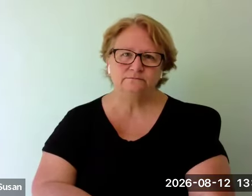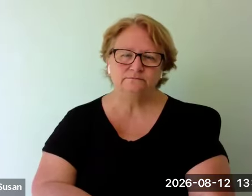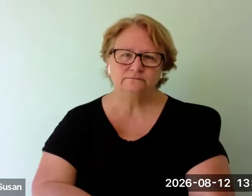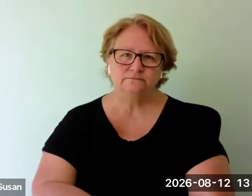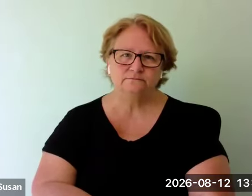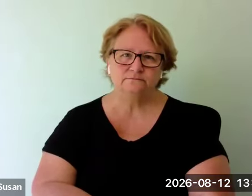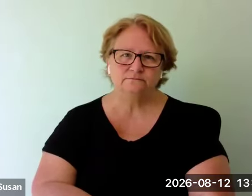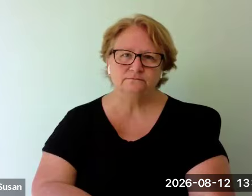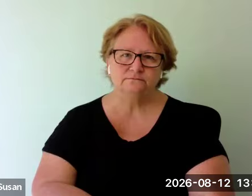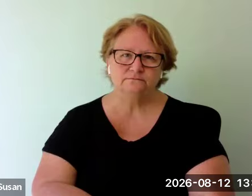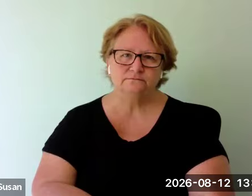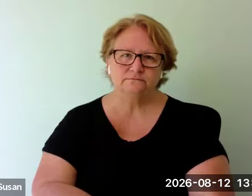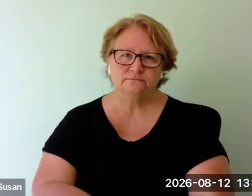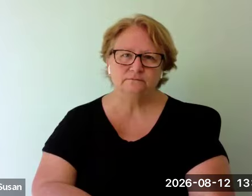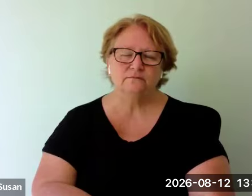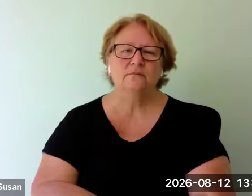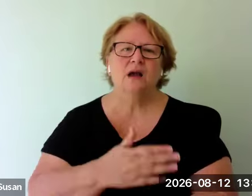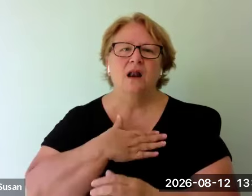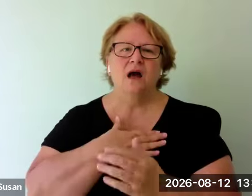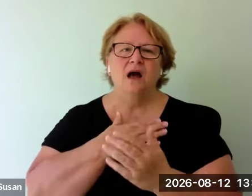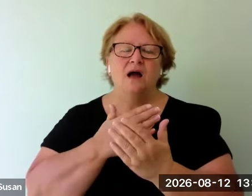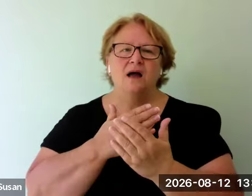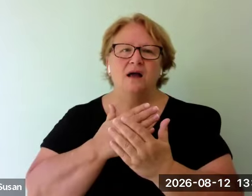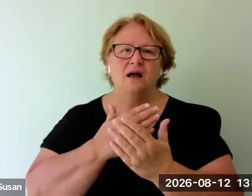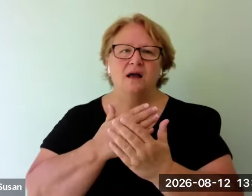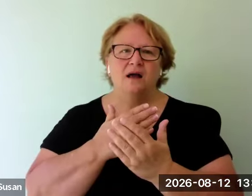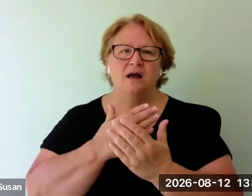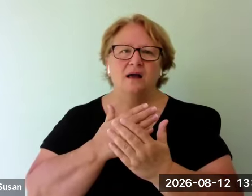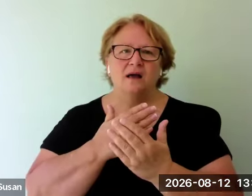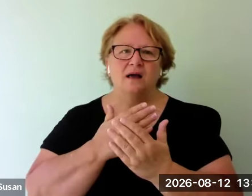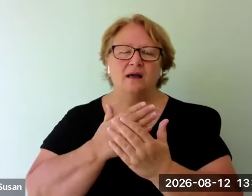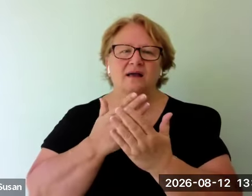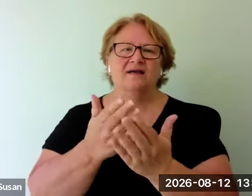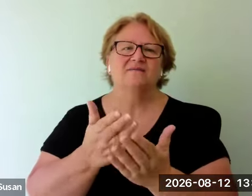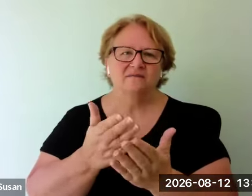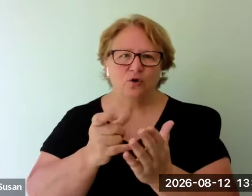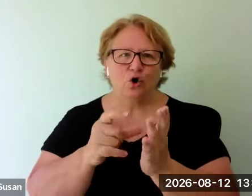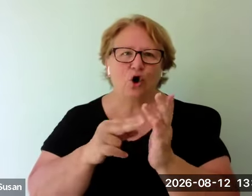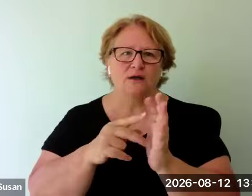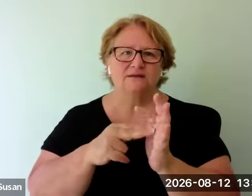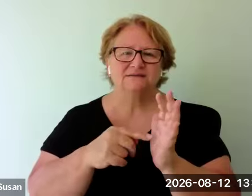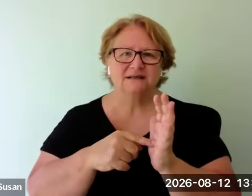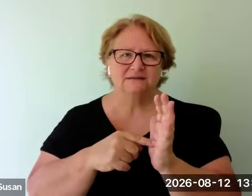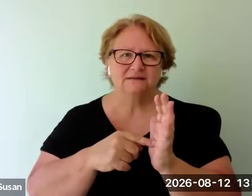you on that